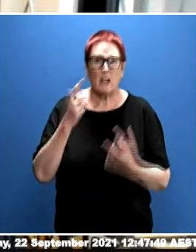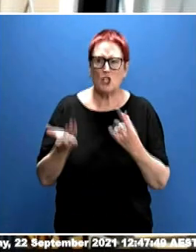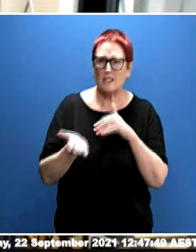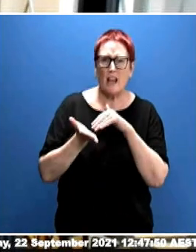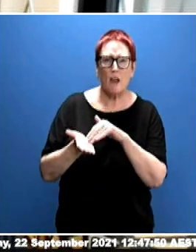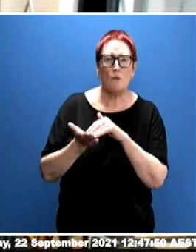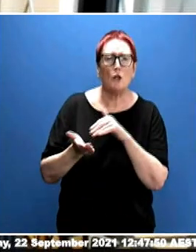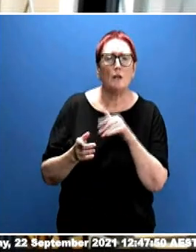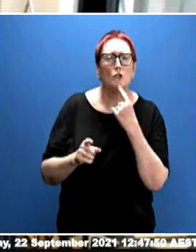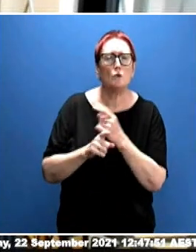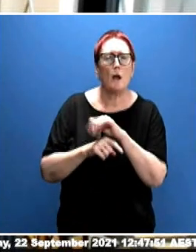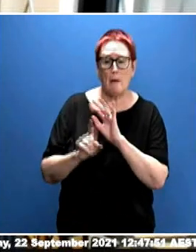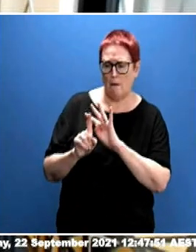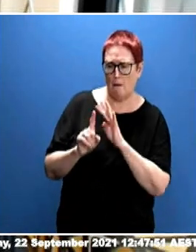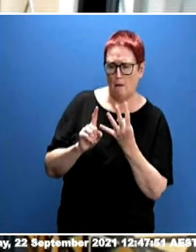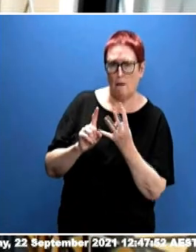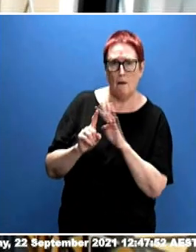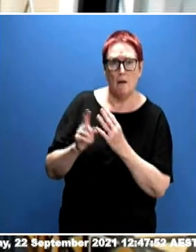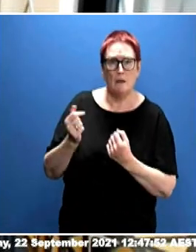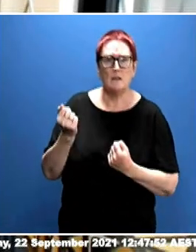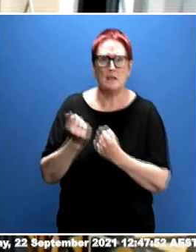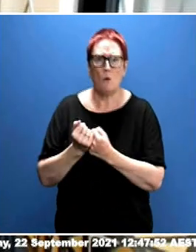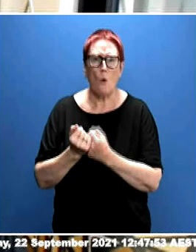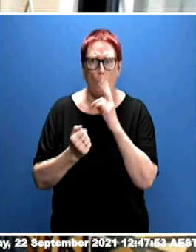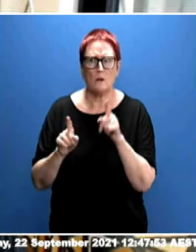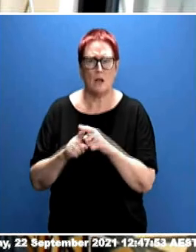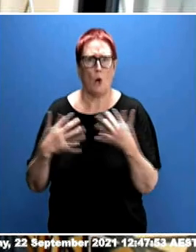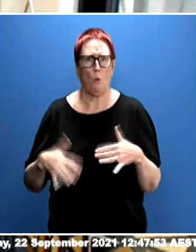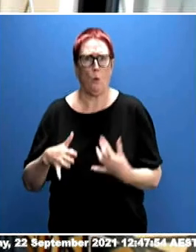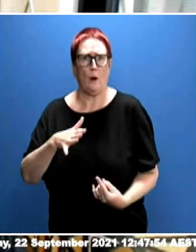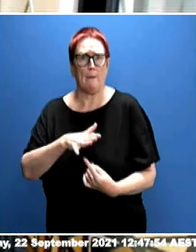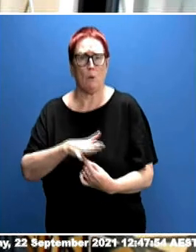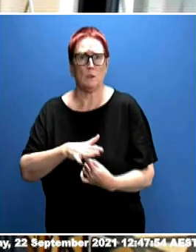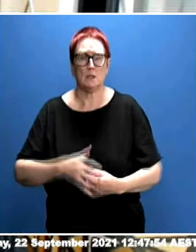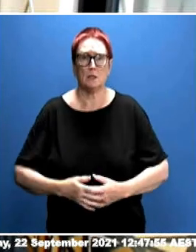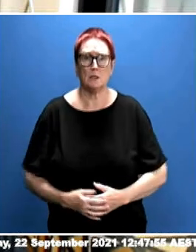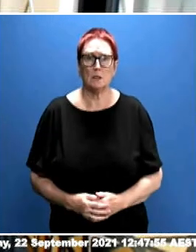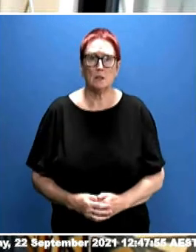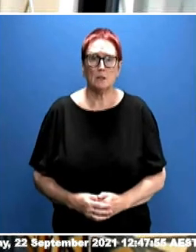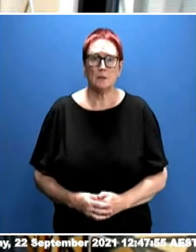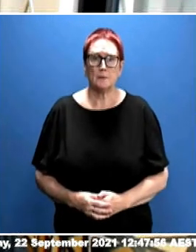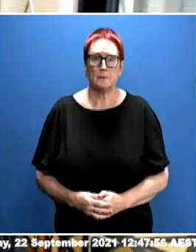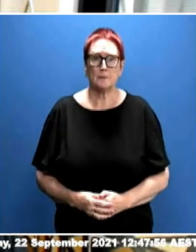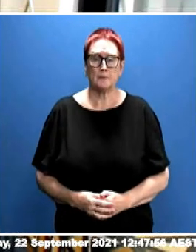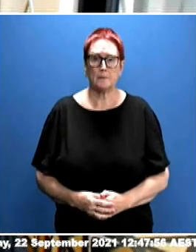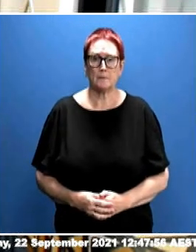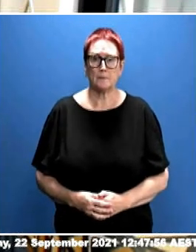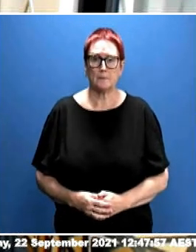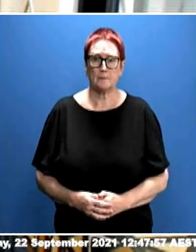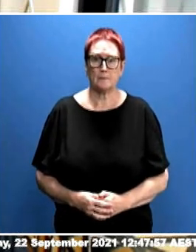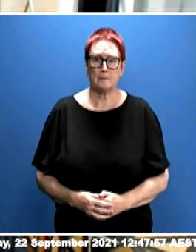That sounds really important and as well as a centre, I was wondering it about